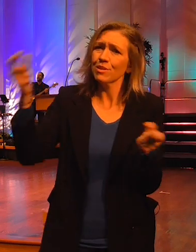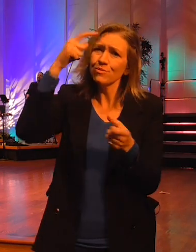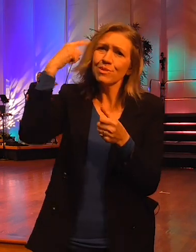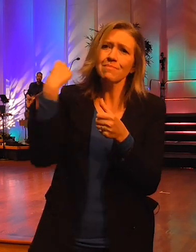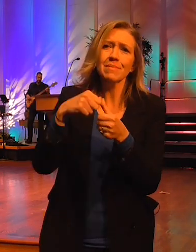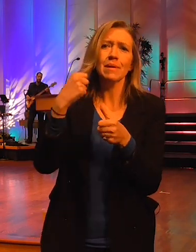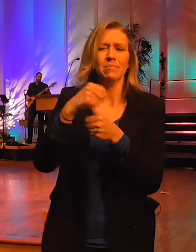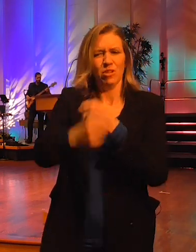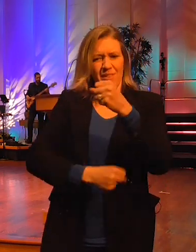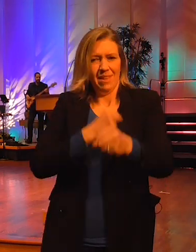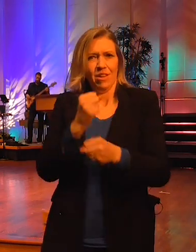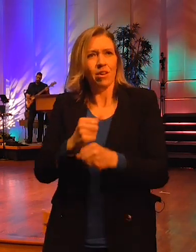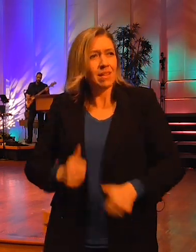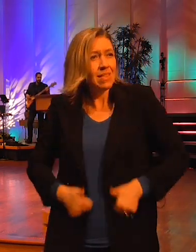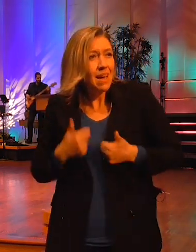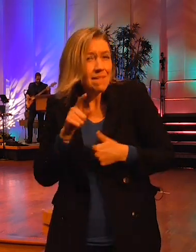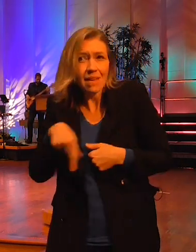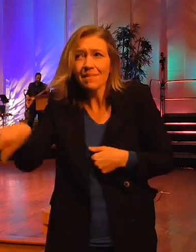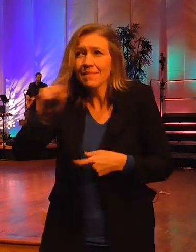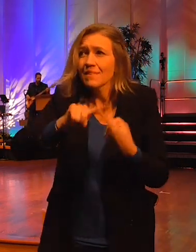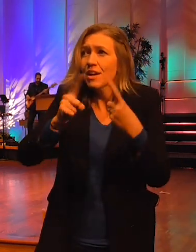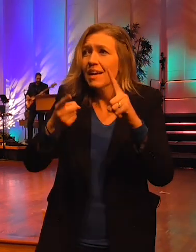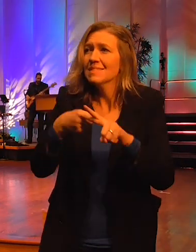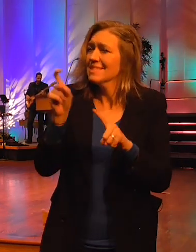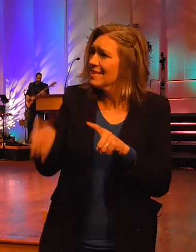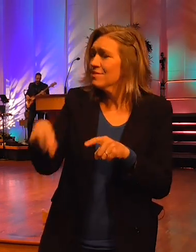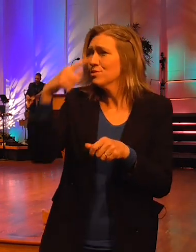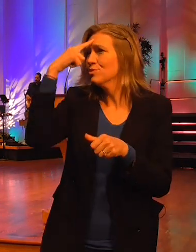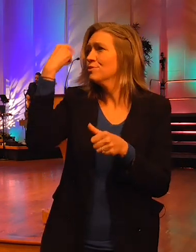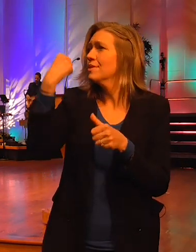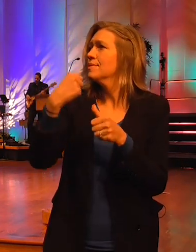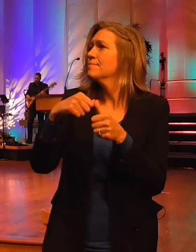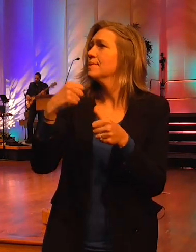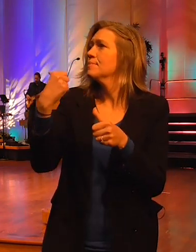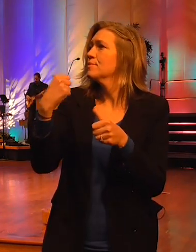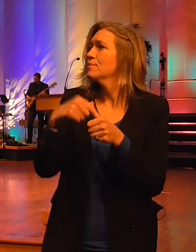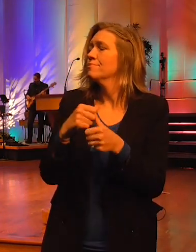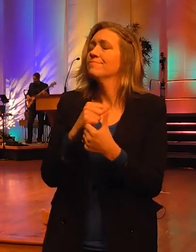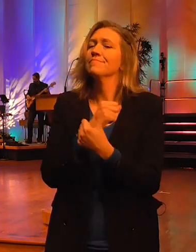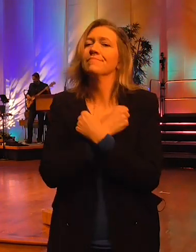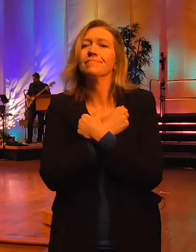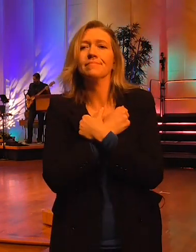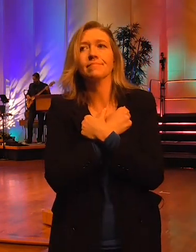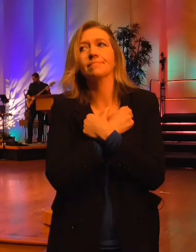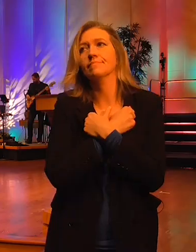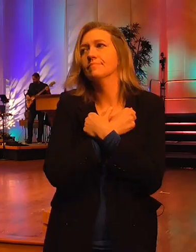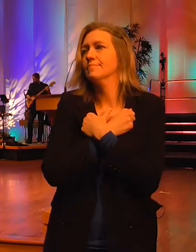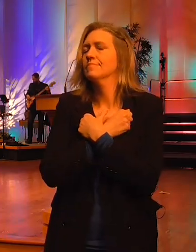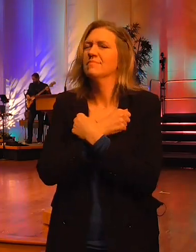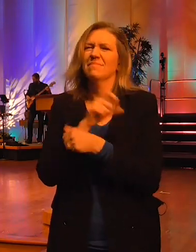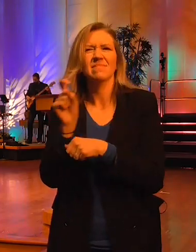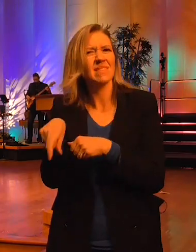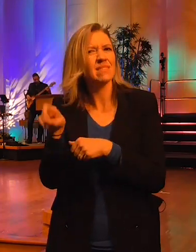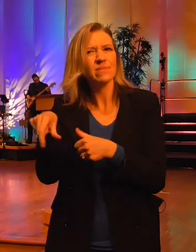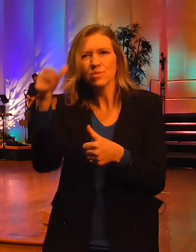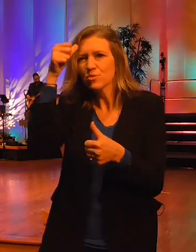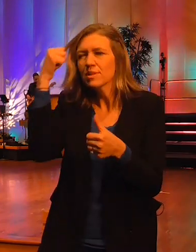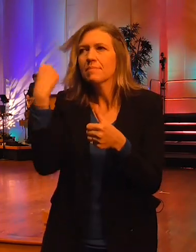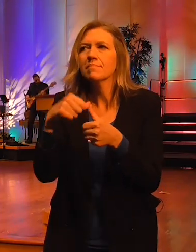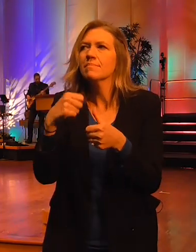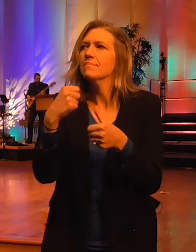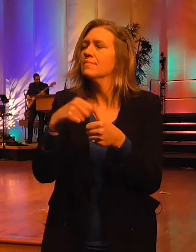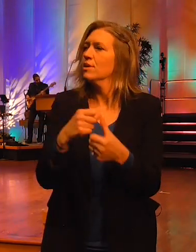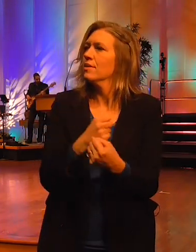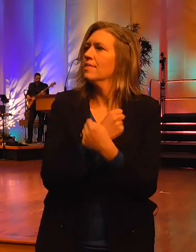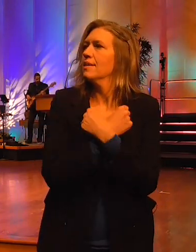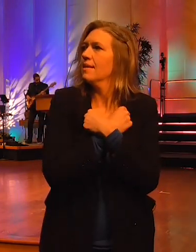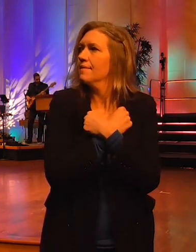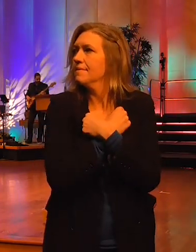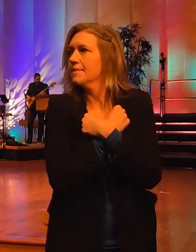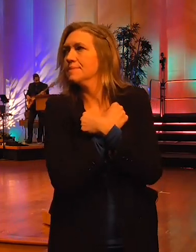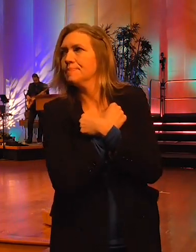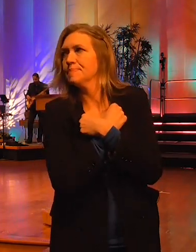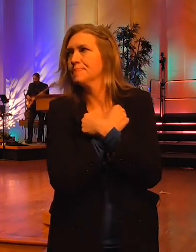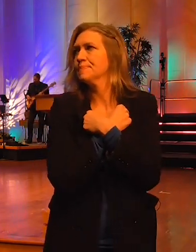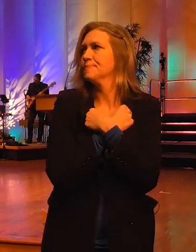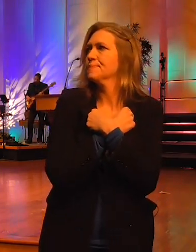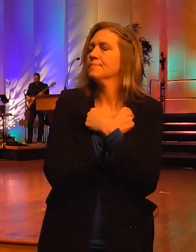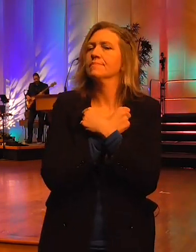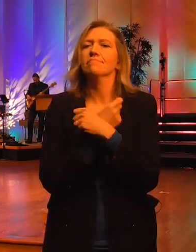the you got